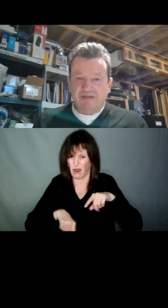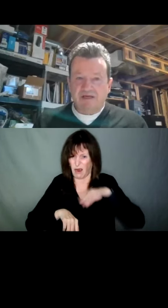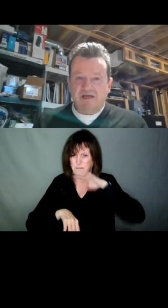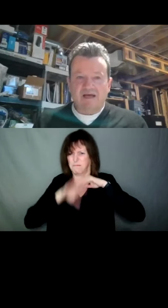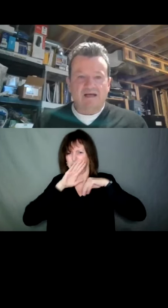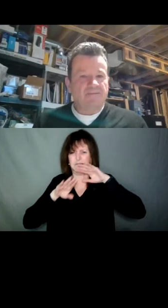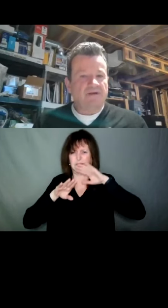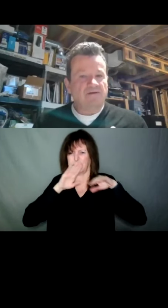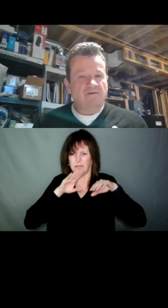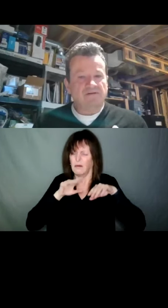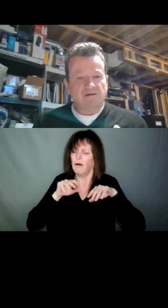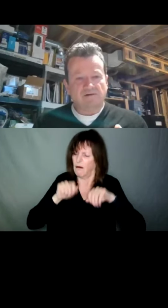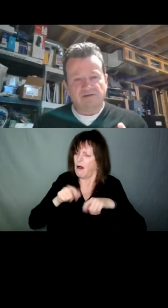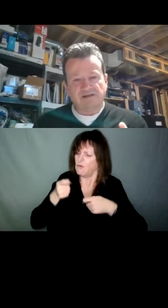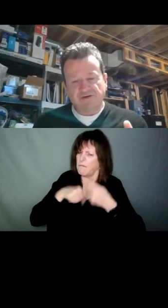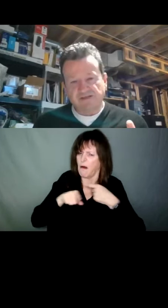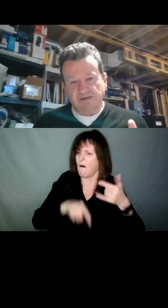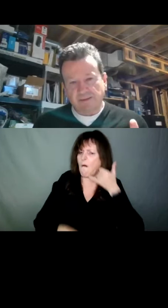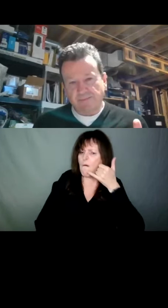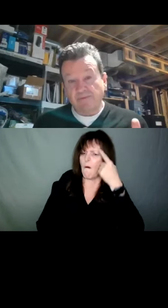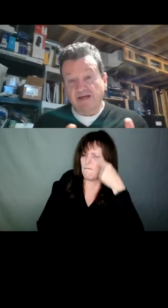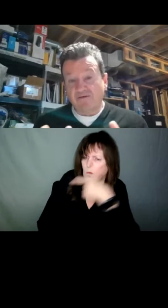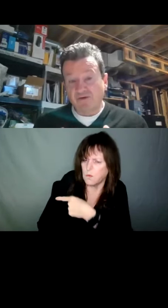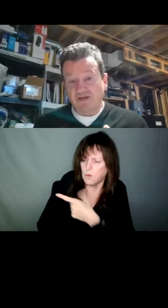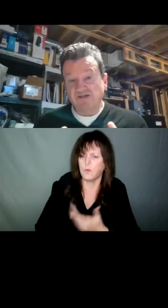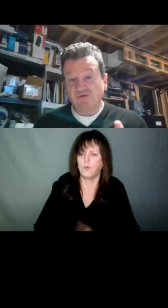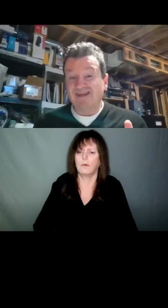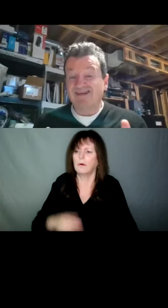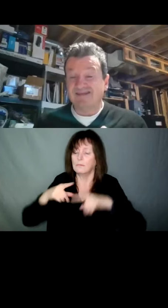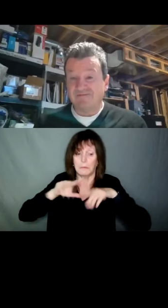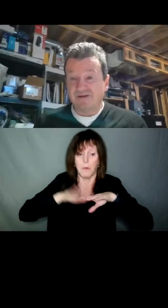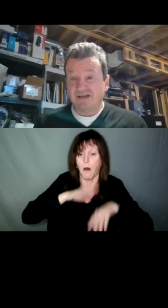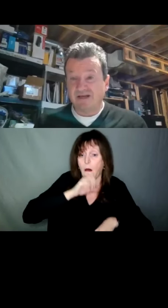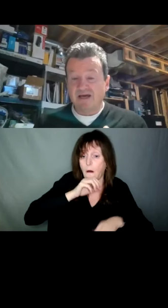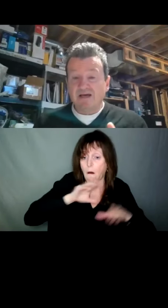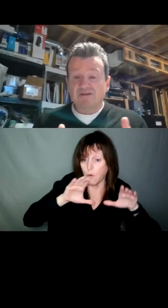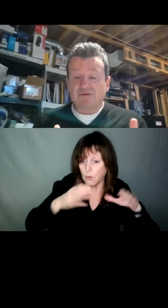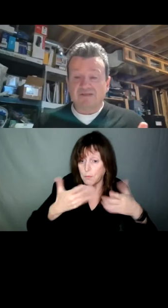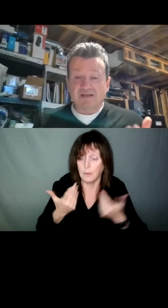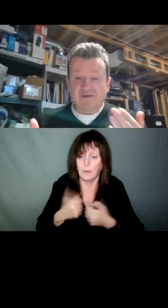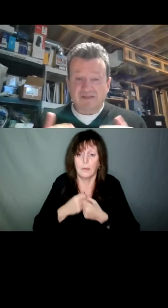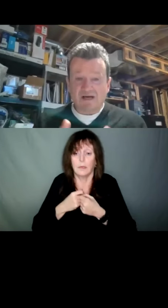You can call for somebody who is struggling to make appointments and John will talk specifically about